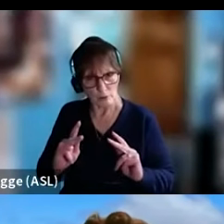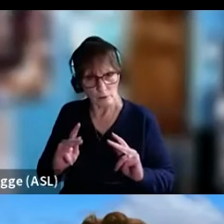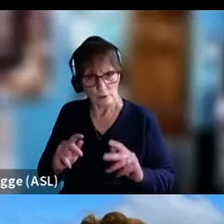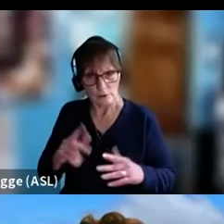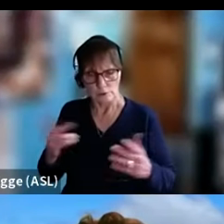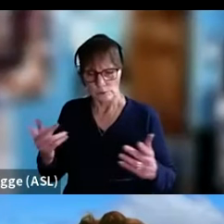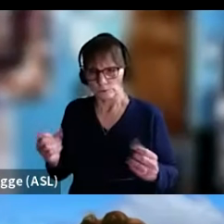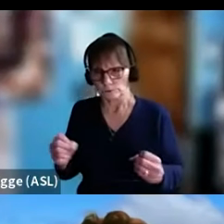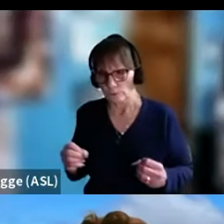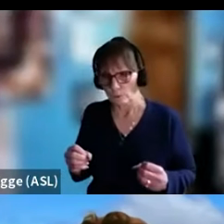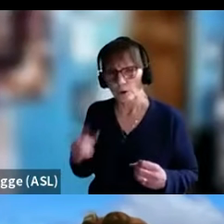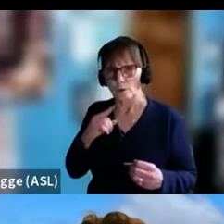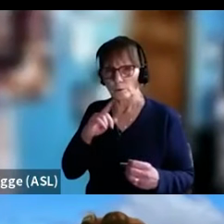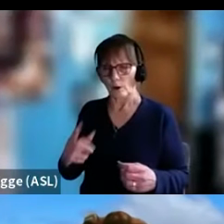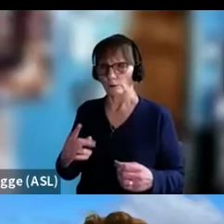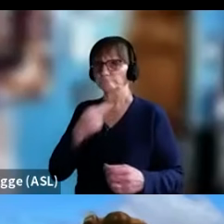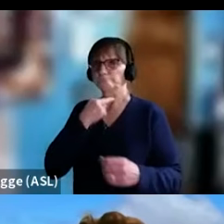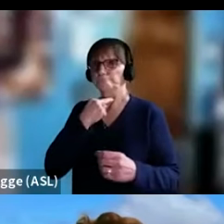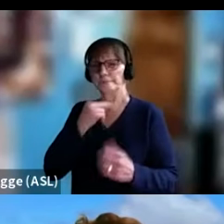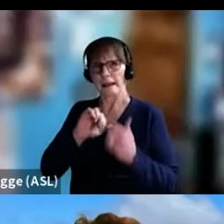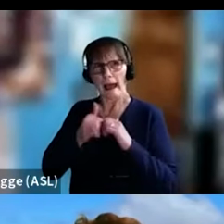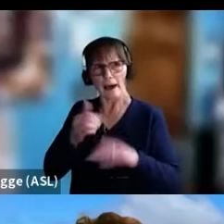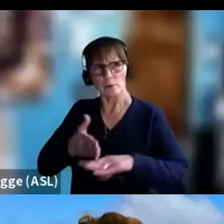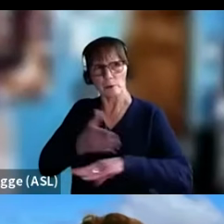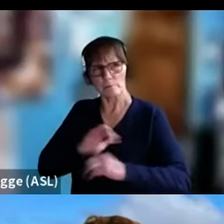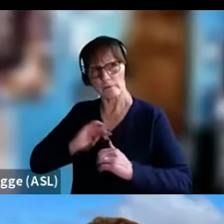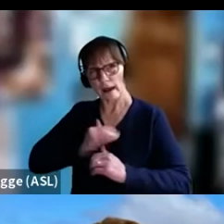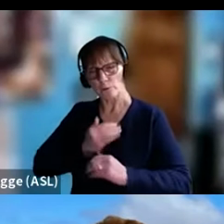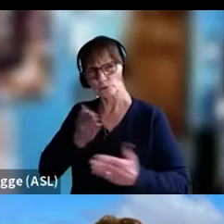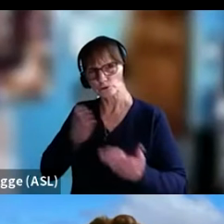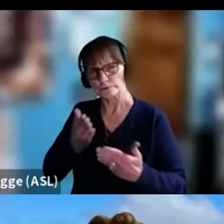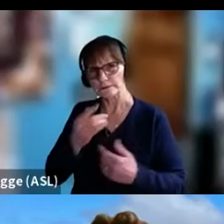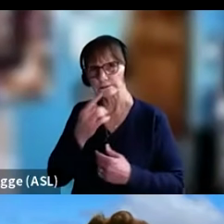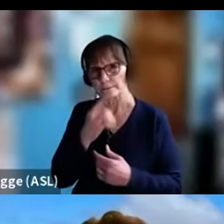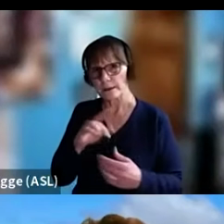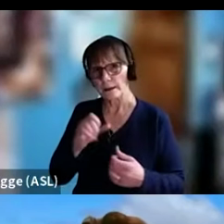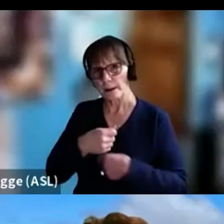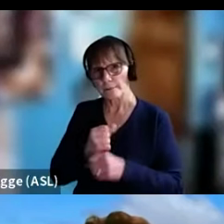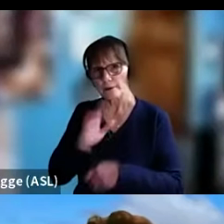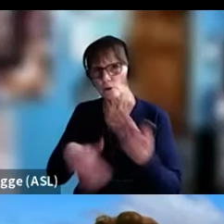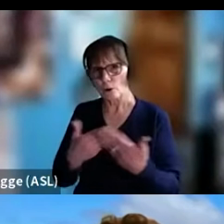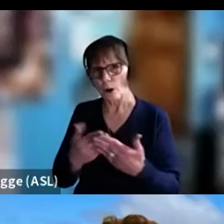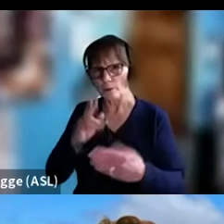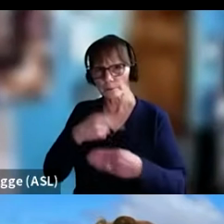And so I think we're all caught trying to figure out how we improve our services by making all of these programs more accessible